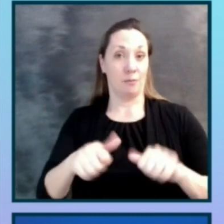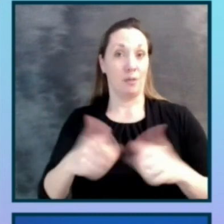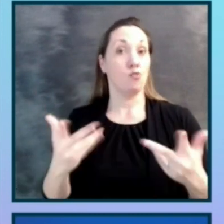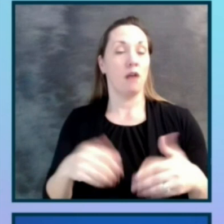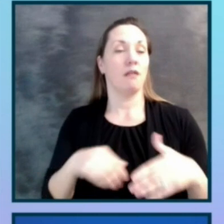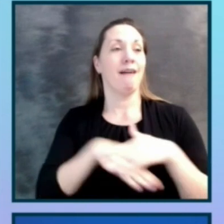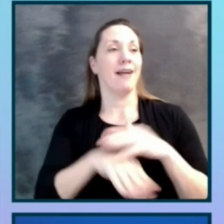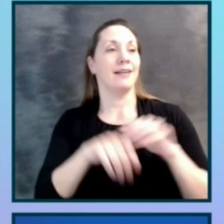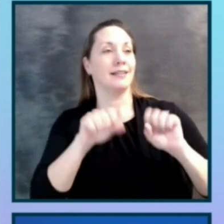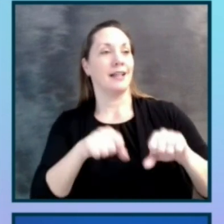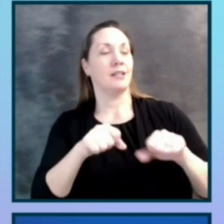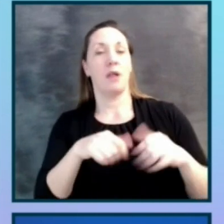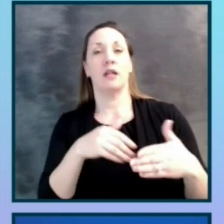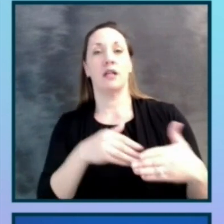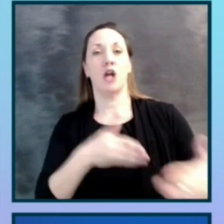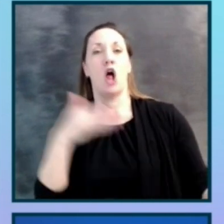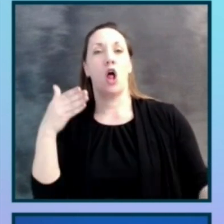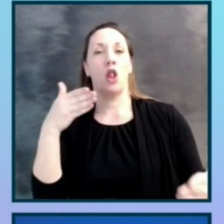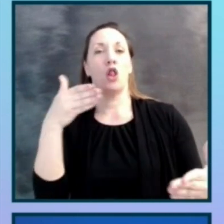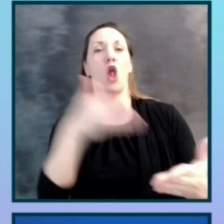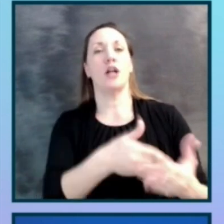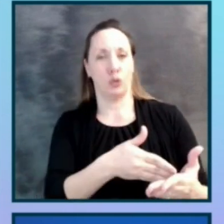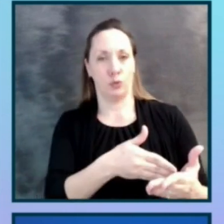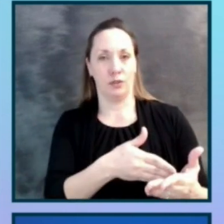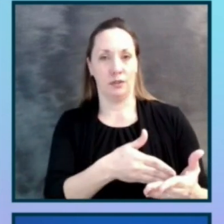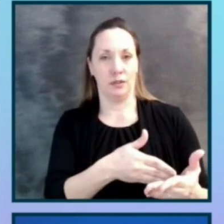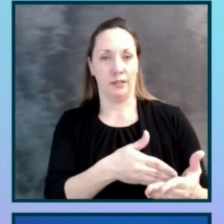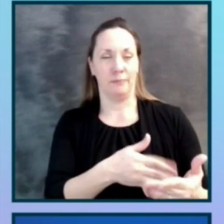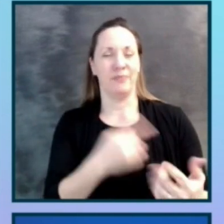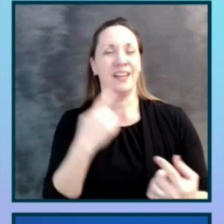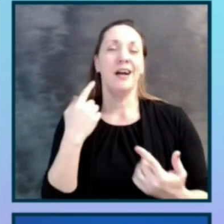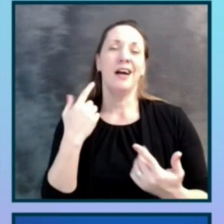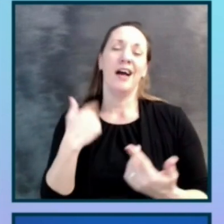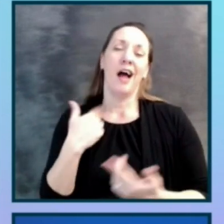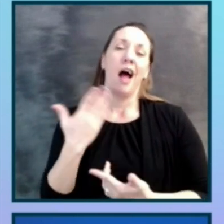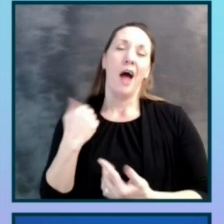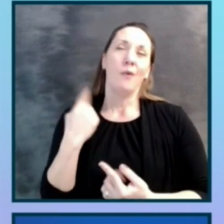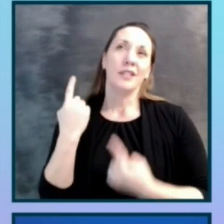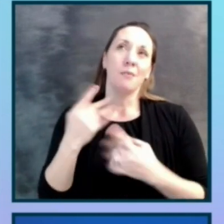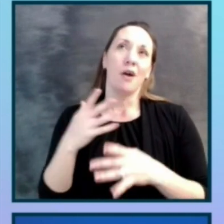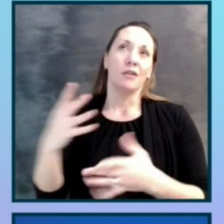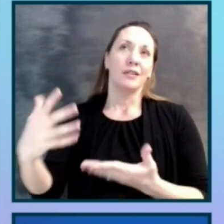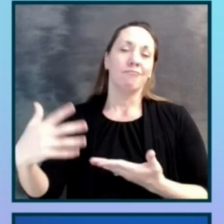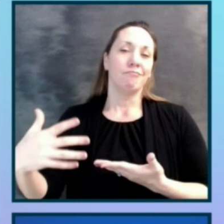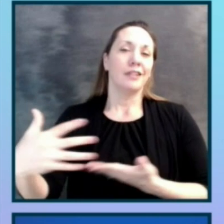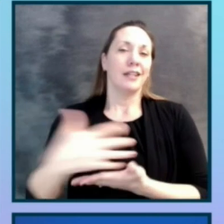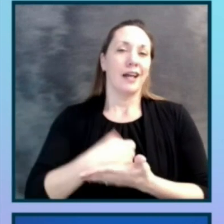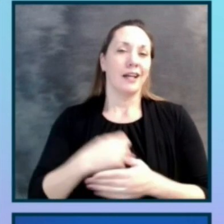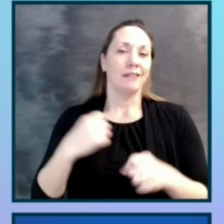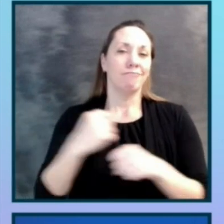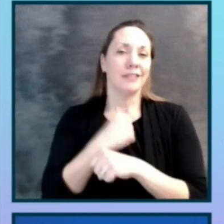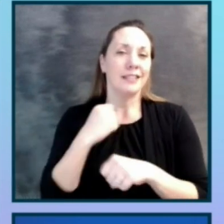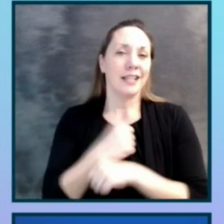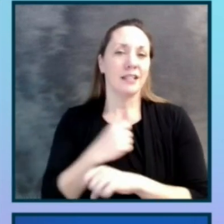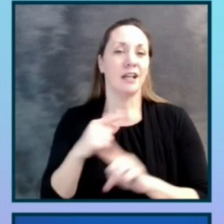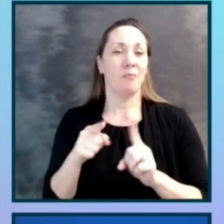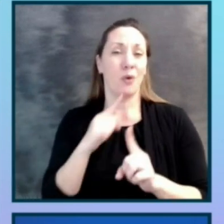I thought about giving statistics, but in reality, there's two outfits that do do this work.